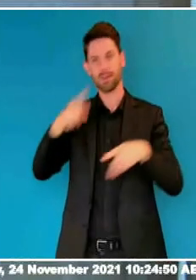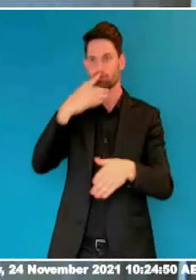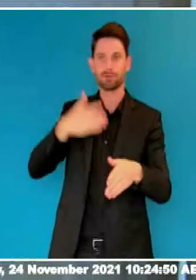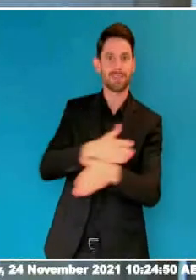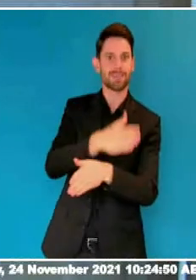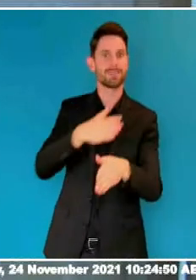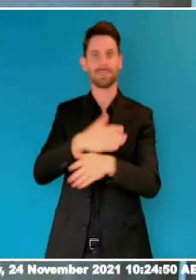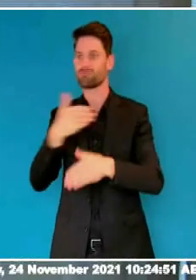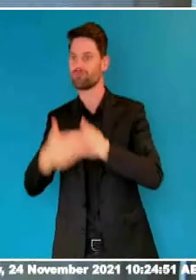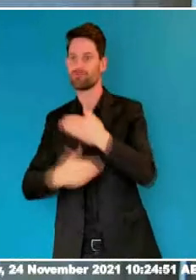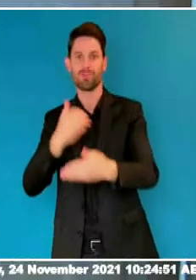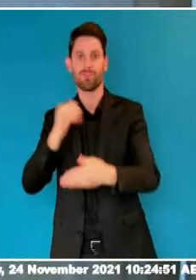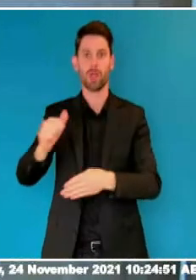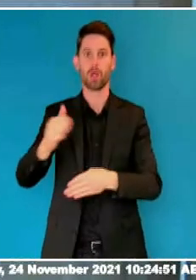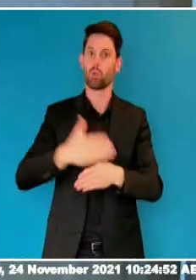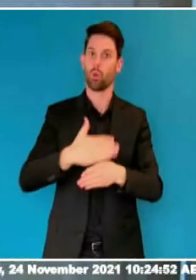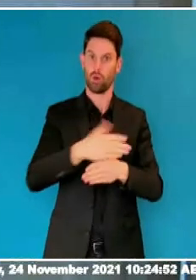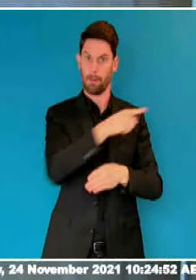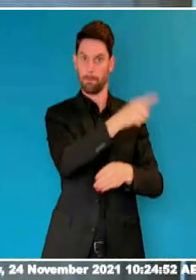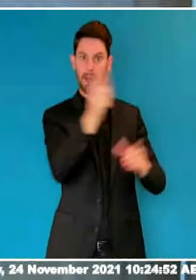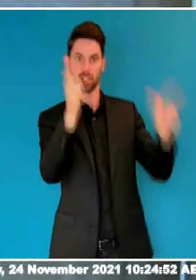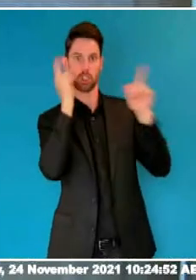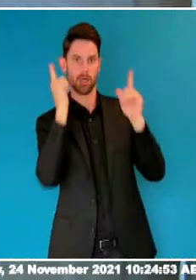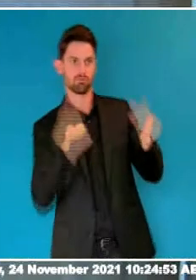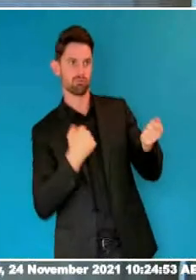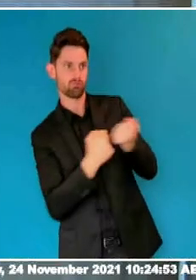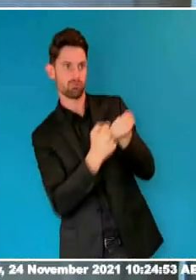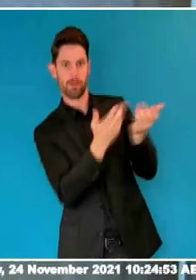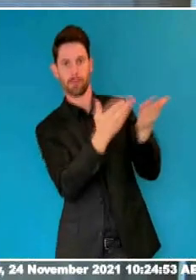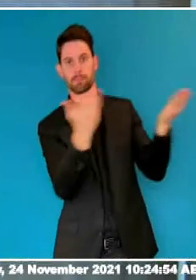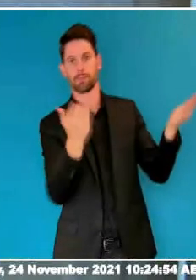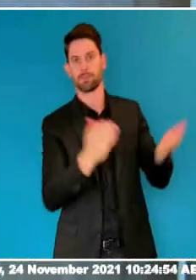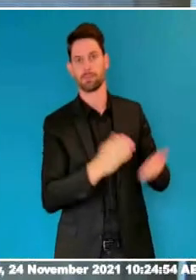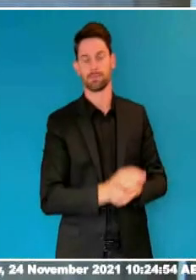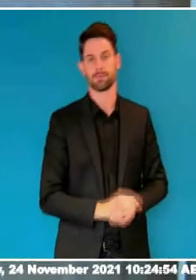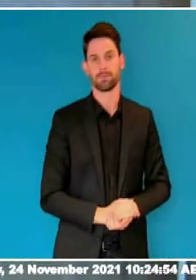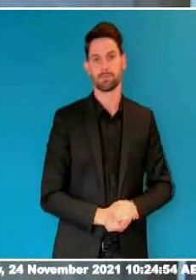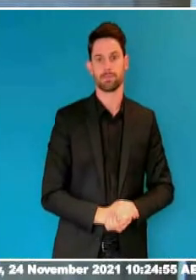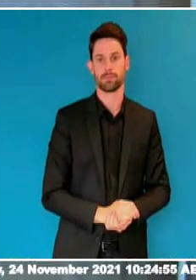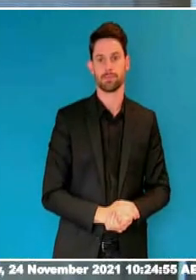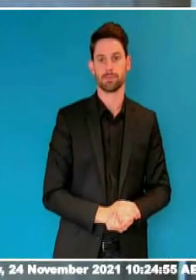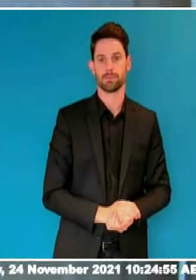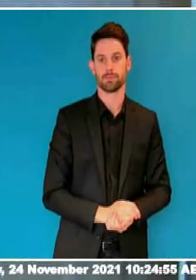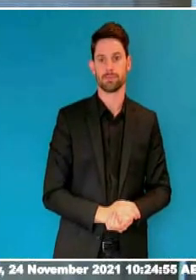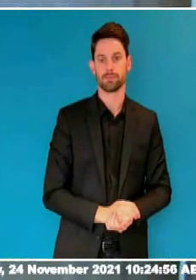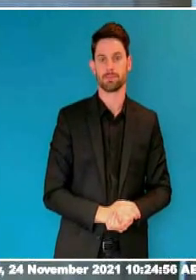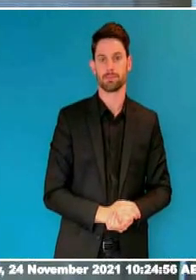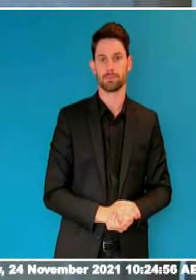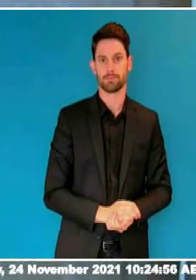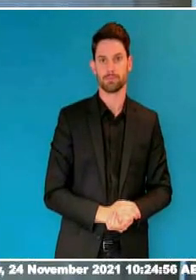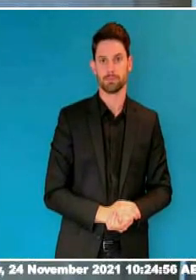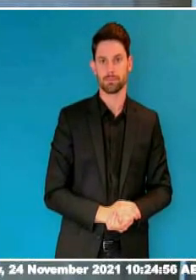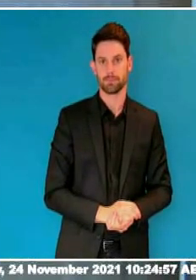The supporting material that you've provided the Royal Commission that